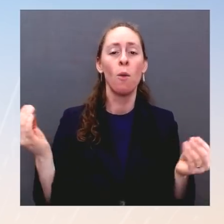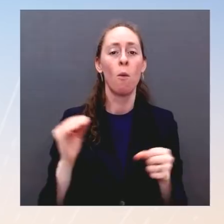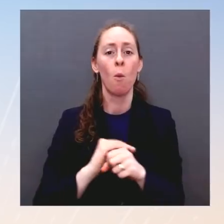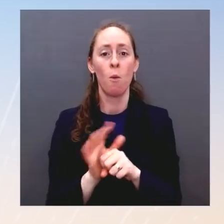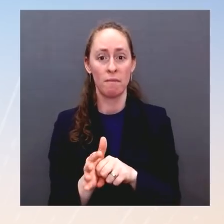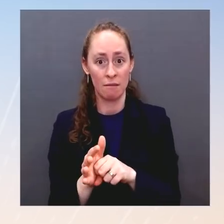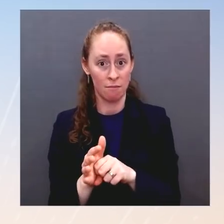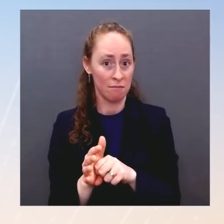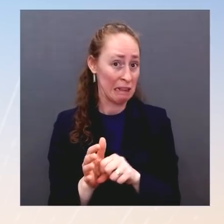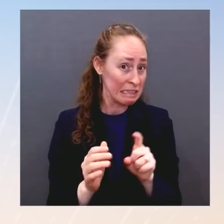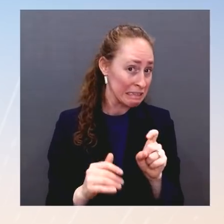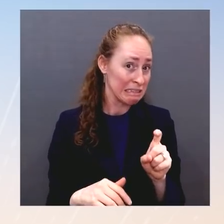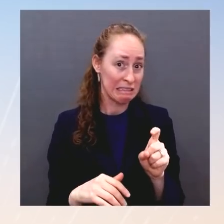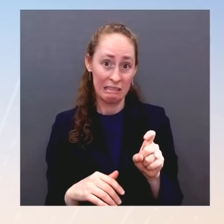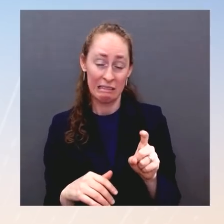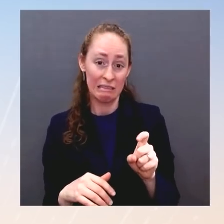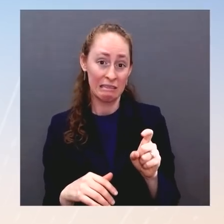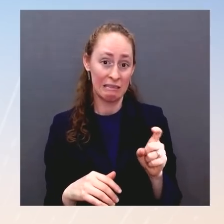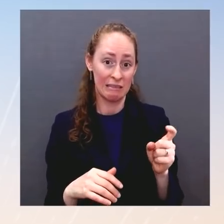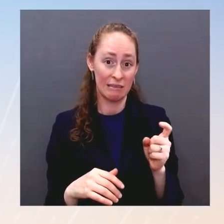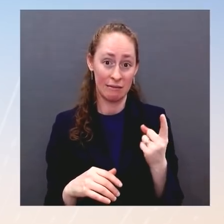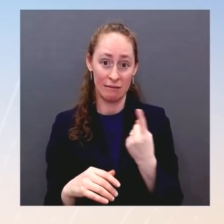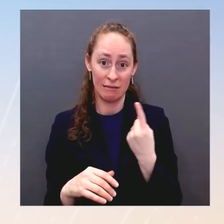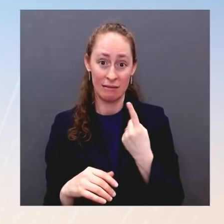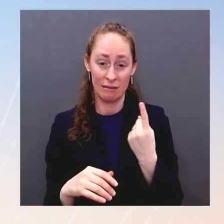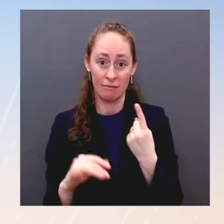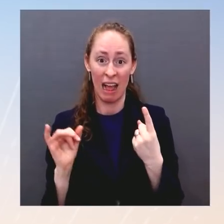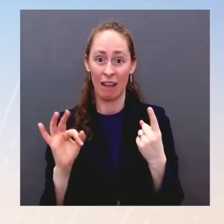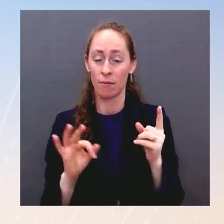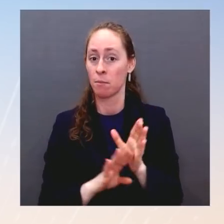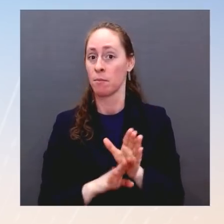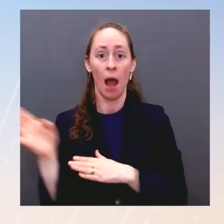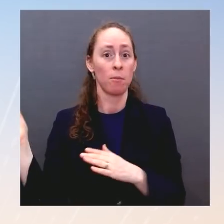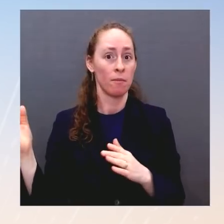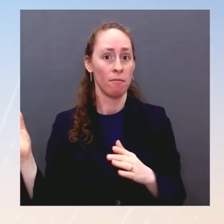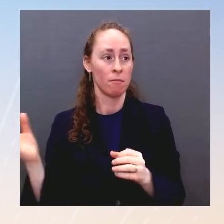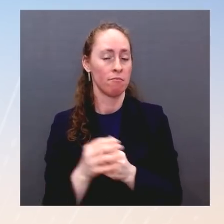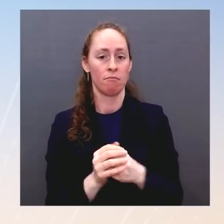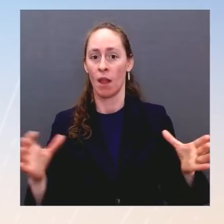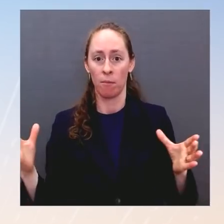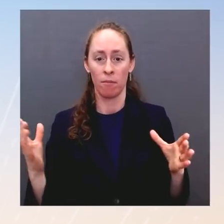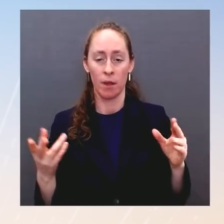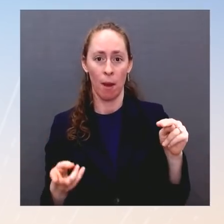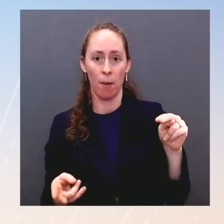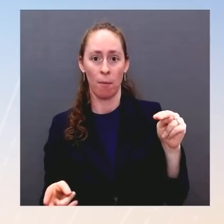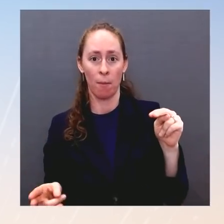Ms. Psaki: Well, if nobody is saying it's -- "it means it's over," including anybody who has a big platform,